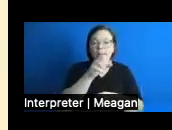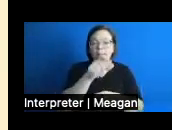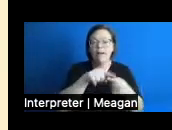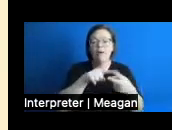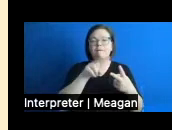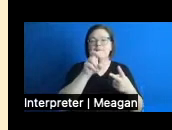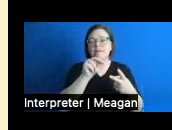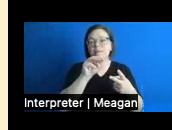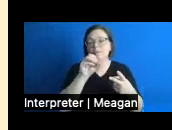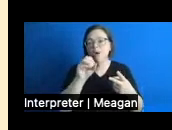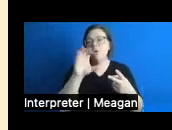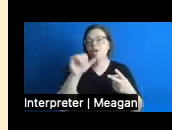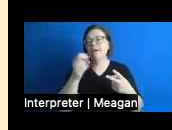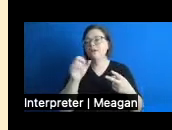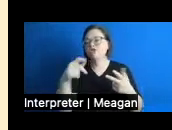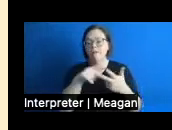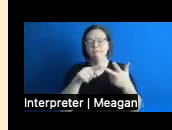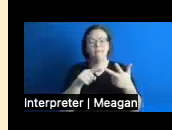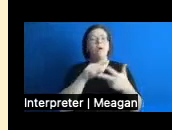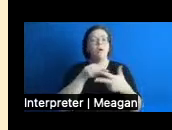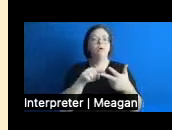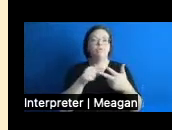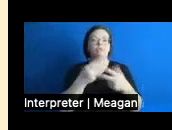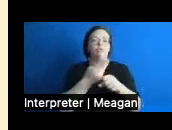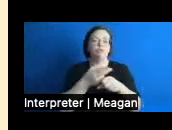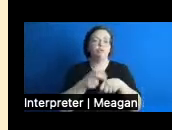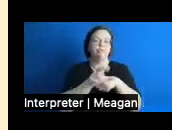and all of these donations are going towards supporting these efforts, paying for access